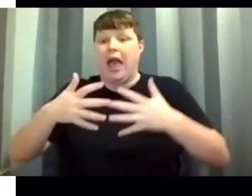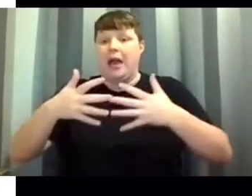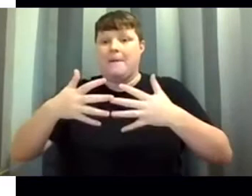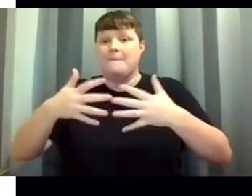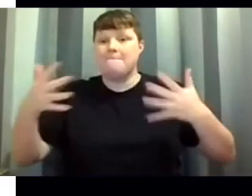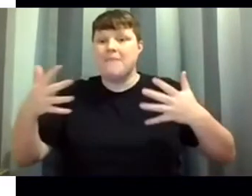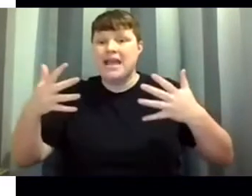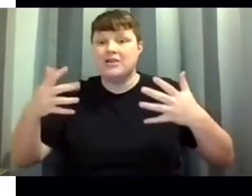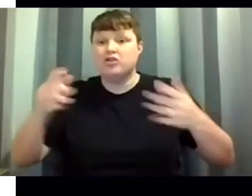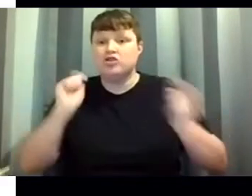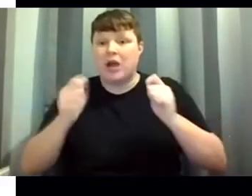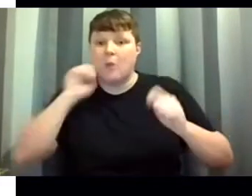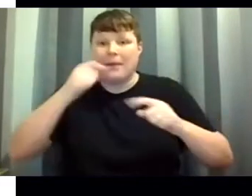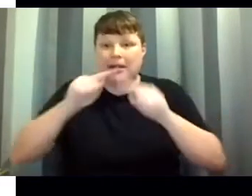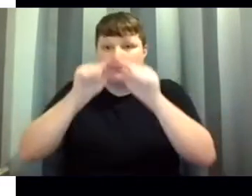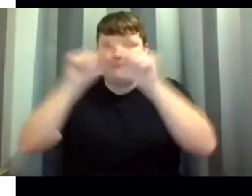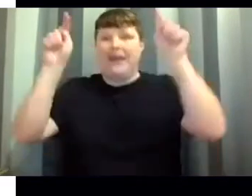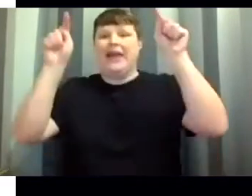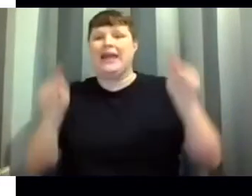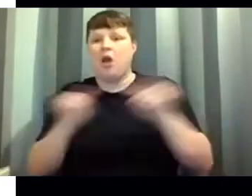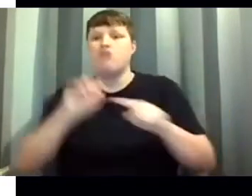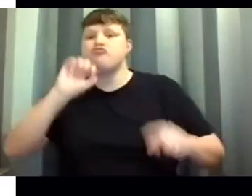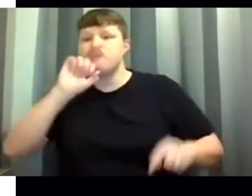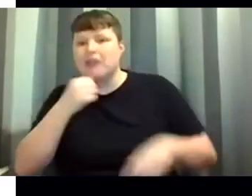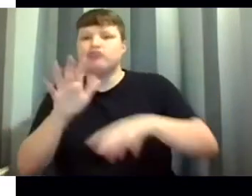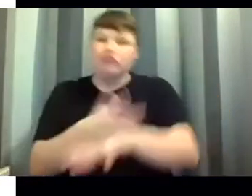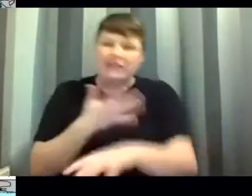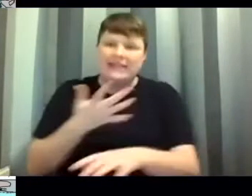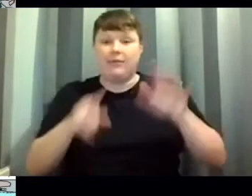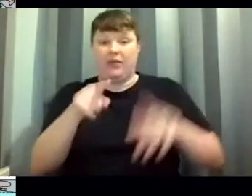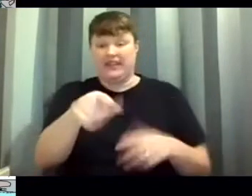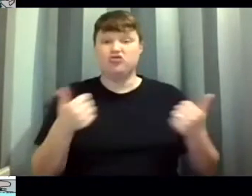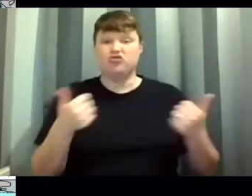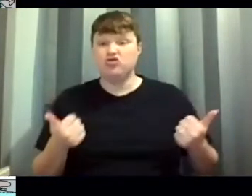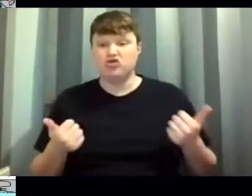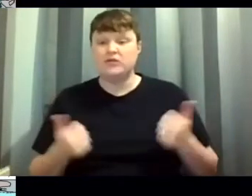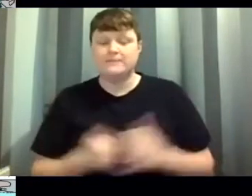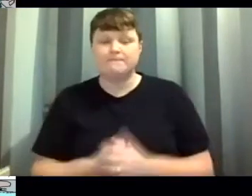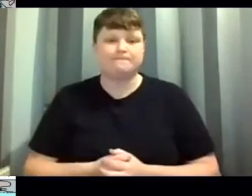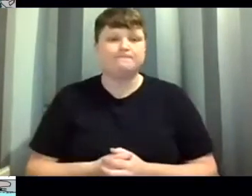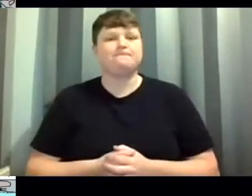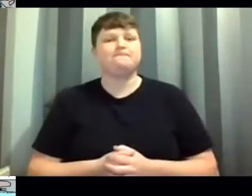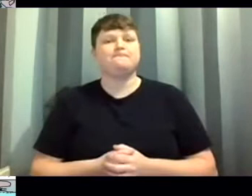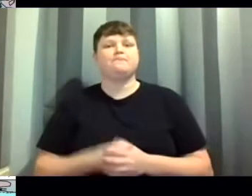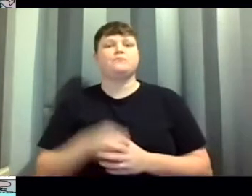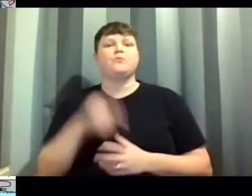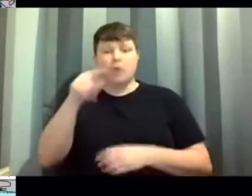So this is neutral. Yeah. Good. In the climate model, we've also got a similar situation where